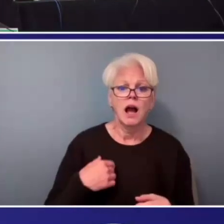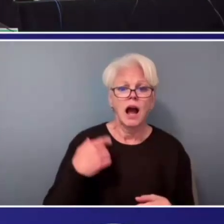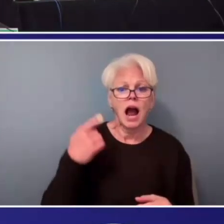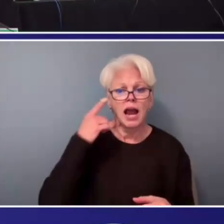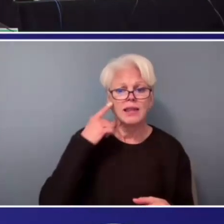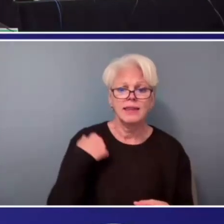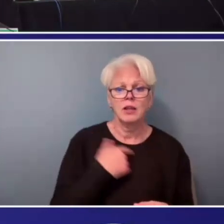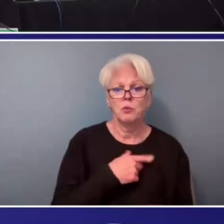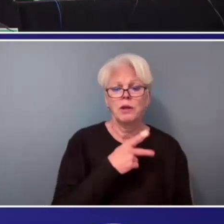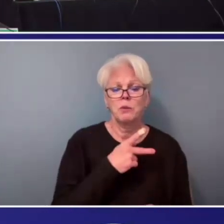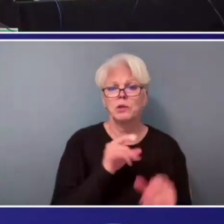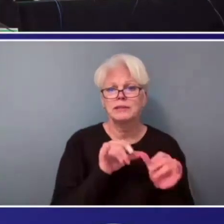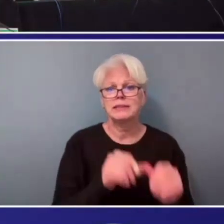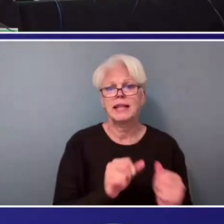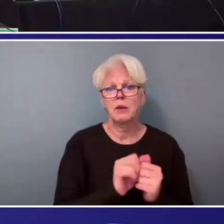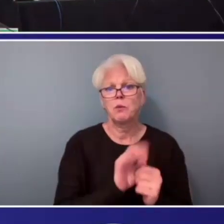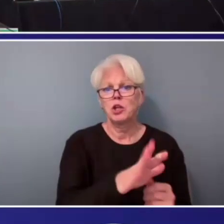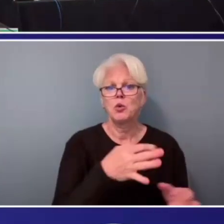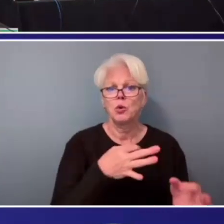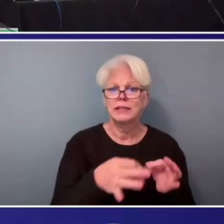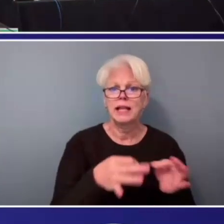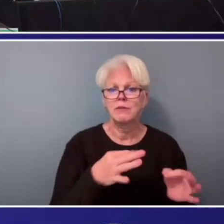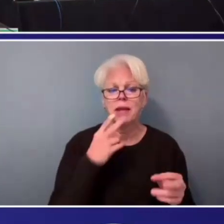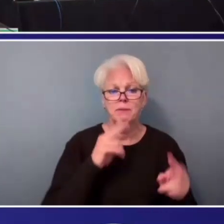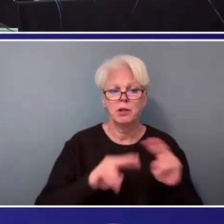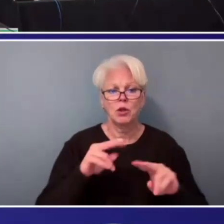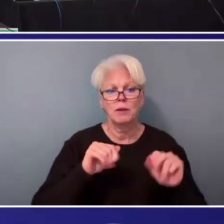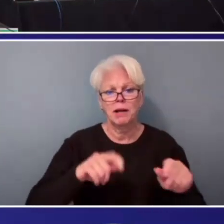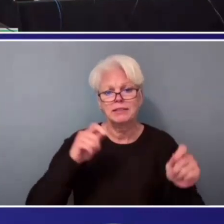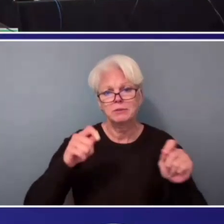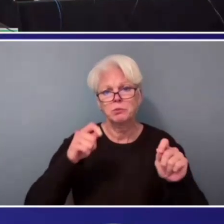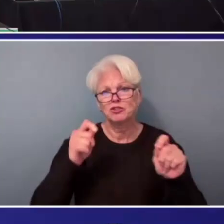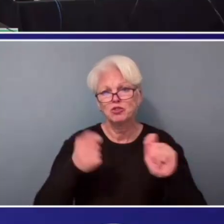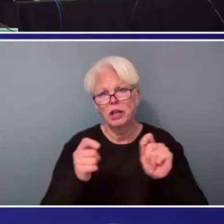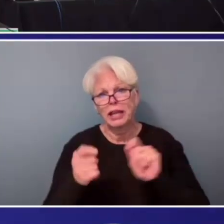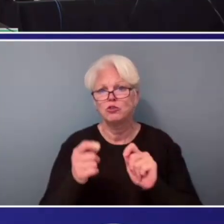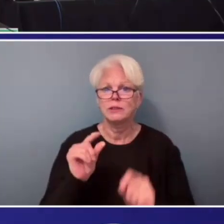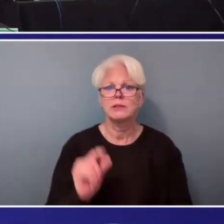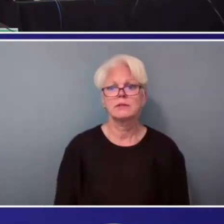your definition and maybe look at possible changes to it. Okay.